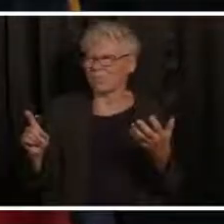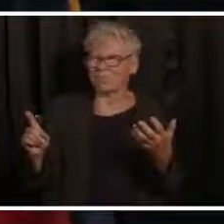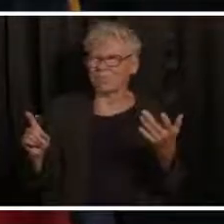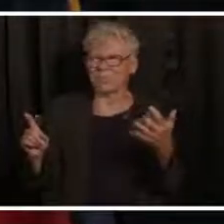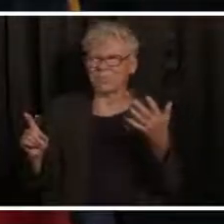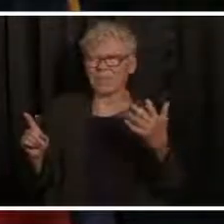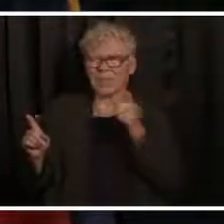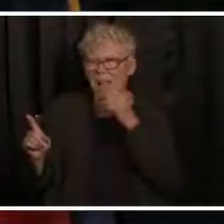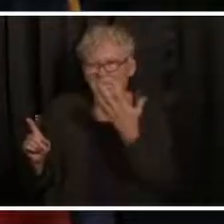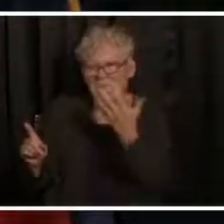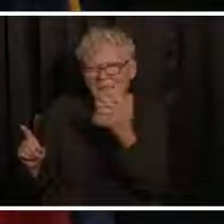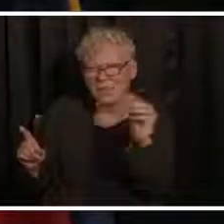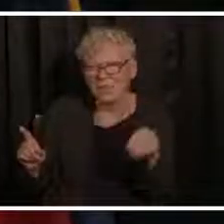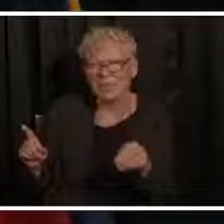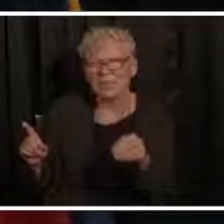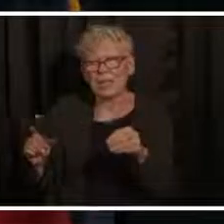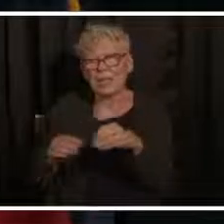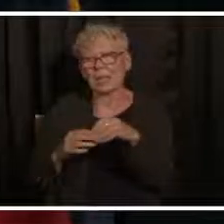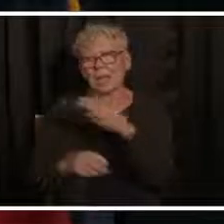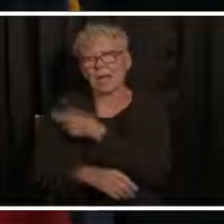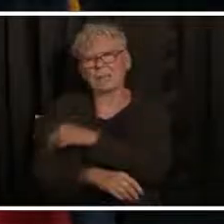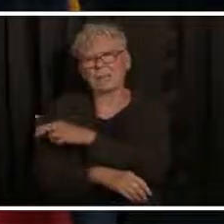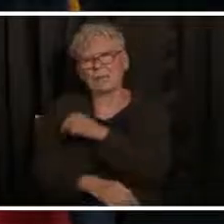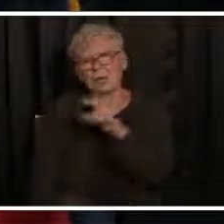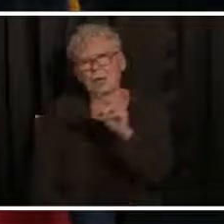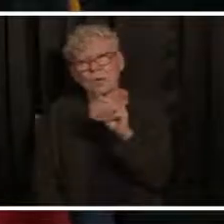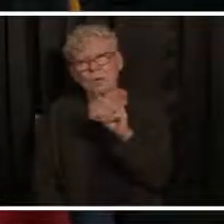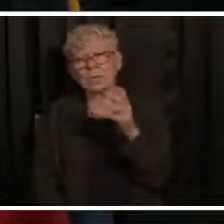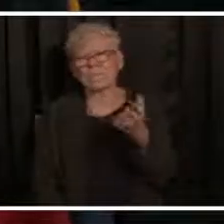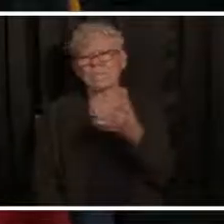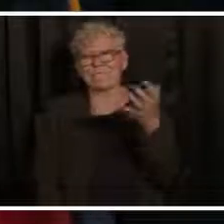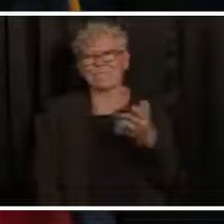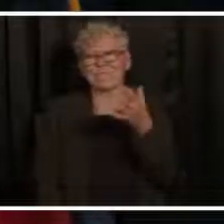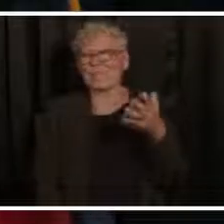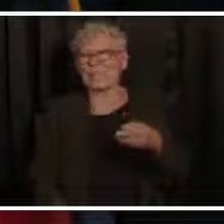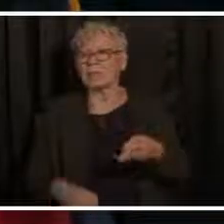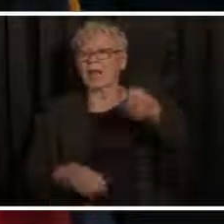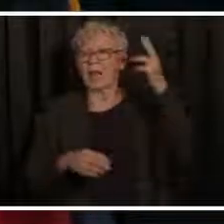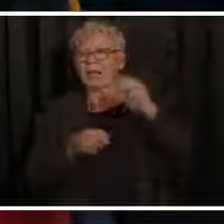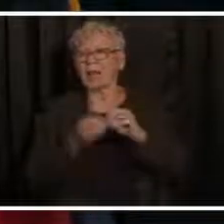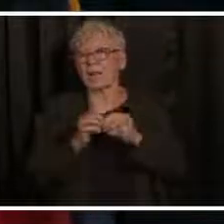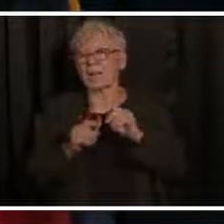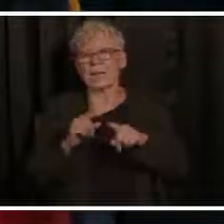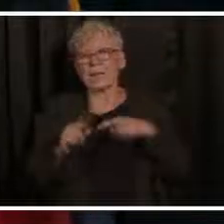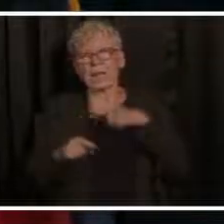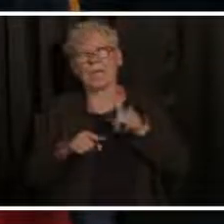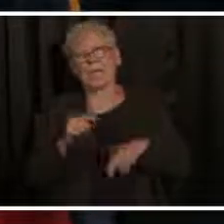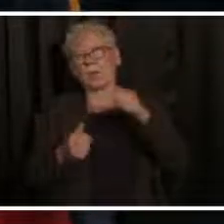cases are um vaccinated. It's higher than that. We'll get it to you. I don't remember what it is off and it's could be